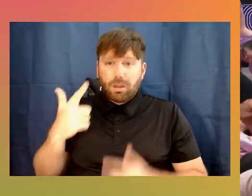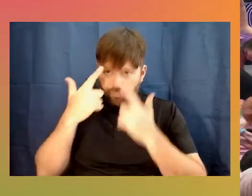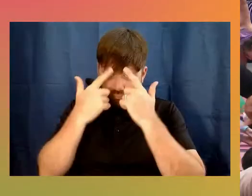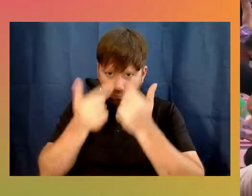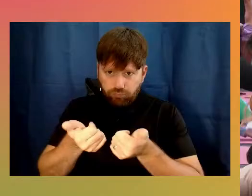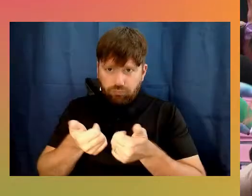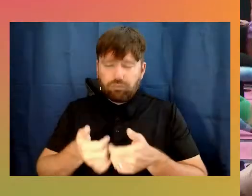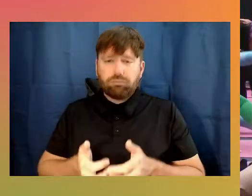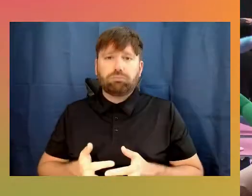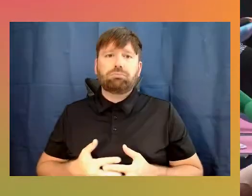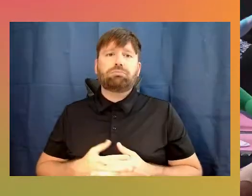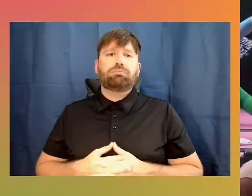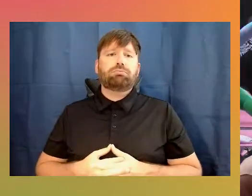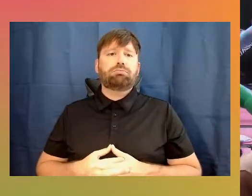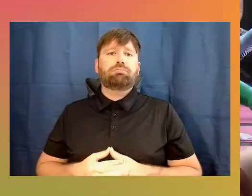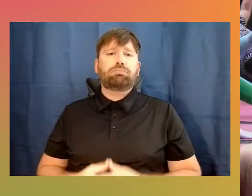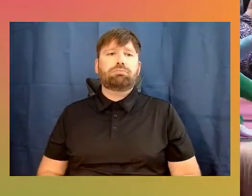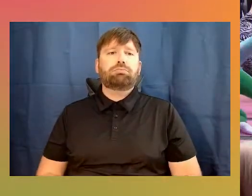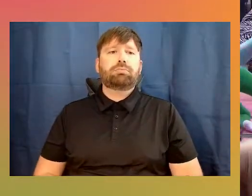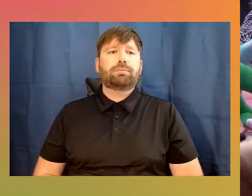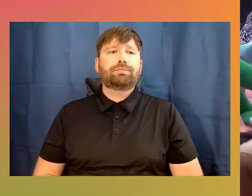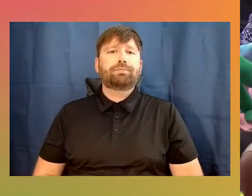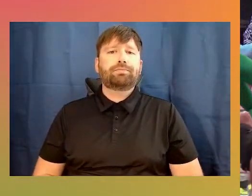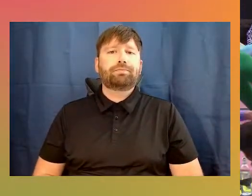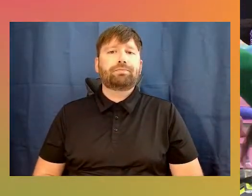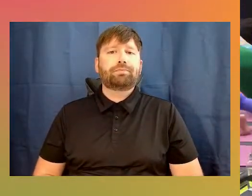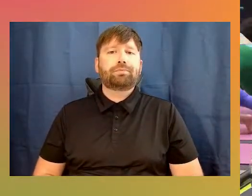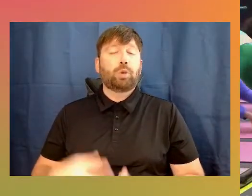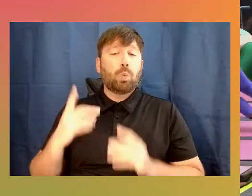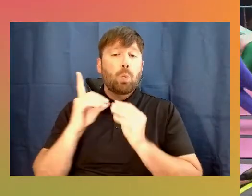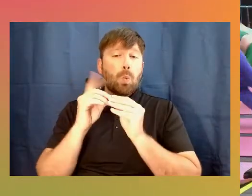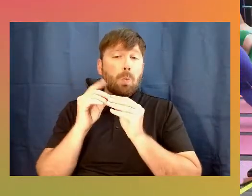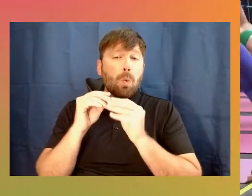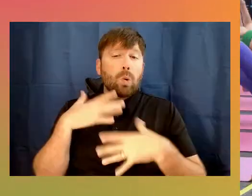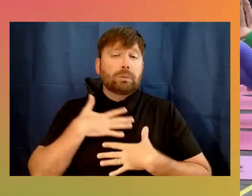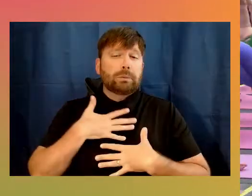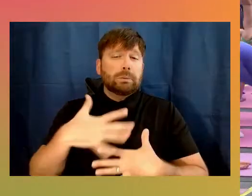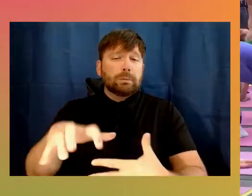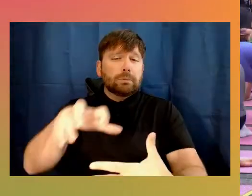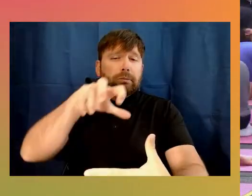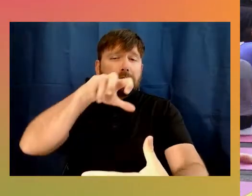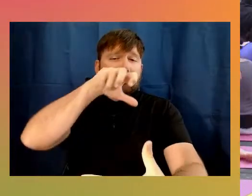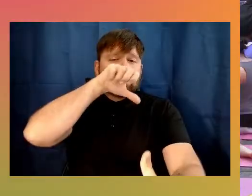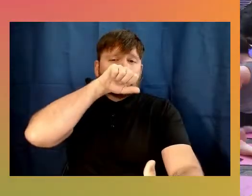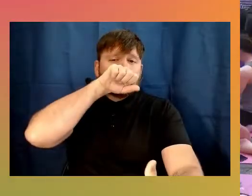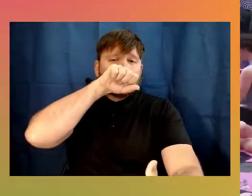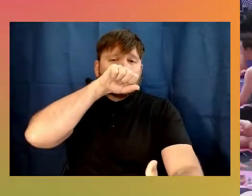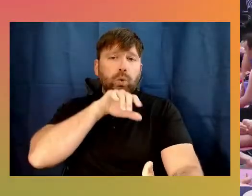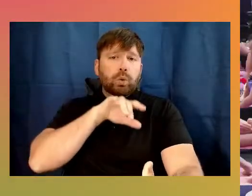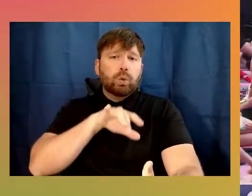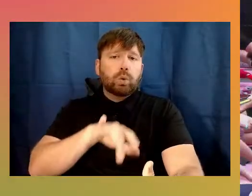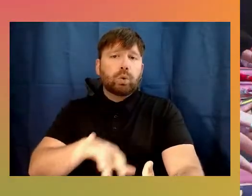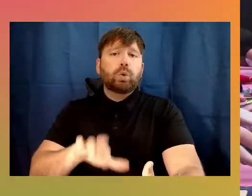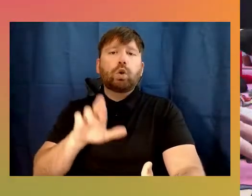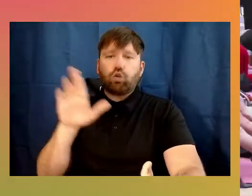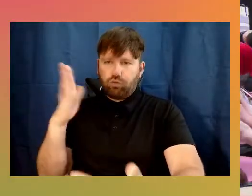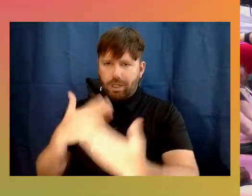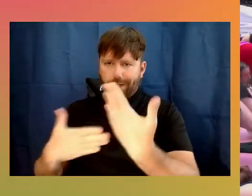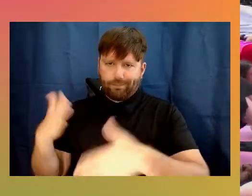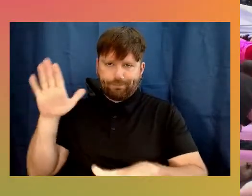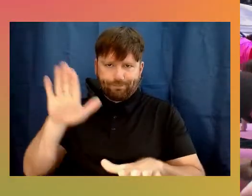YOU HAVE OPTIONS HERE.